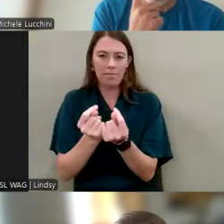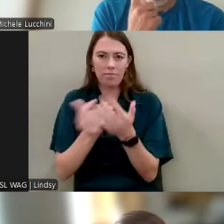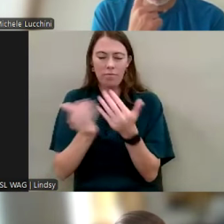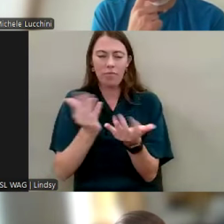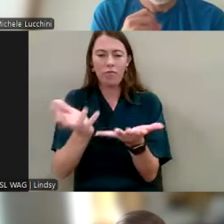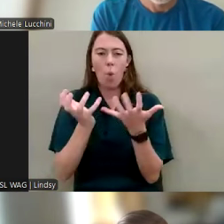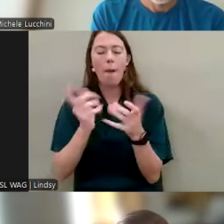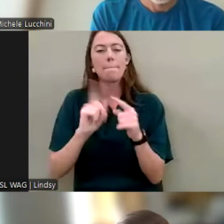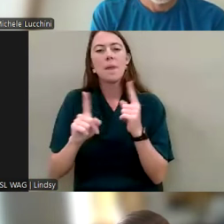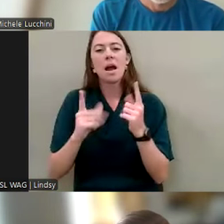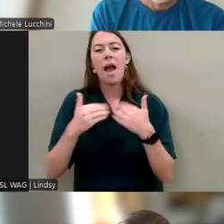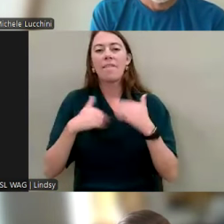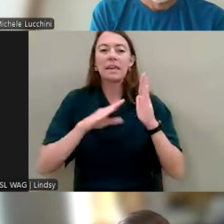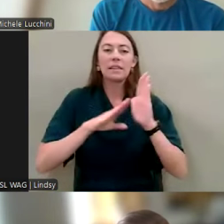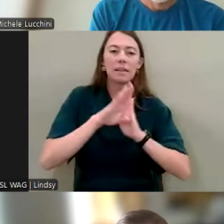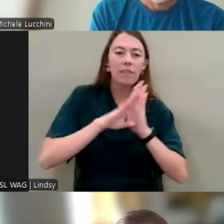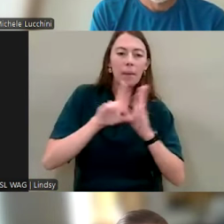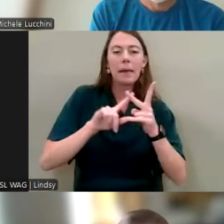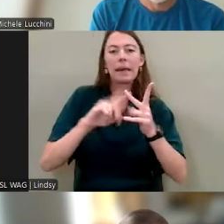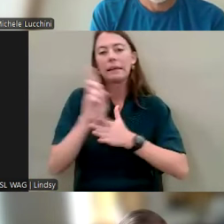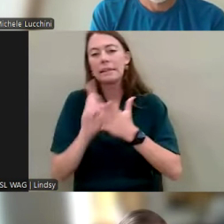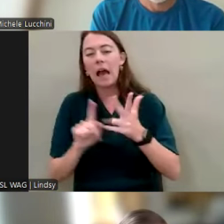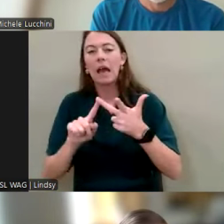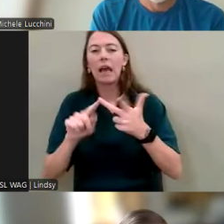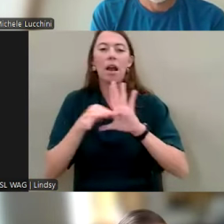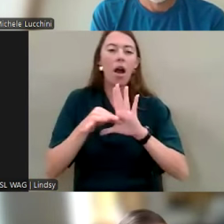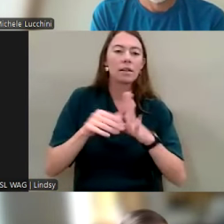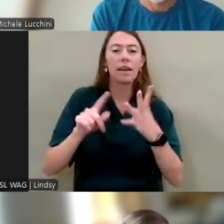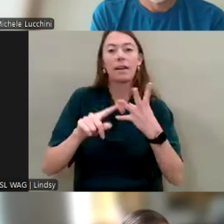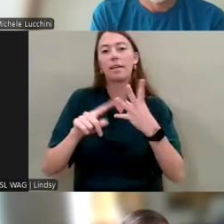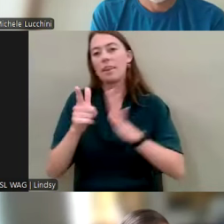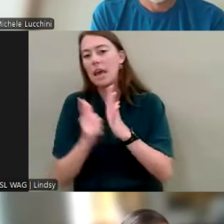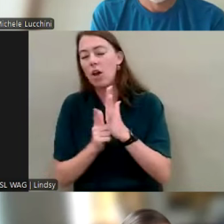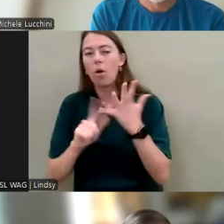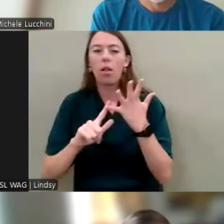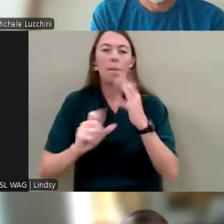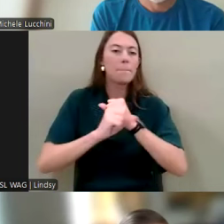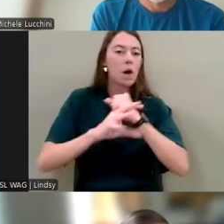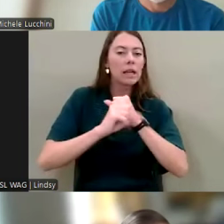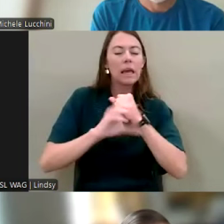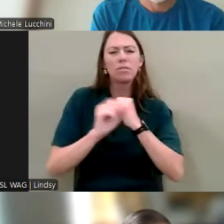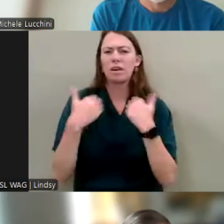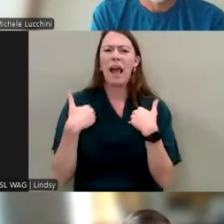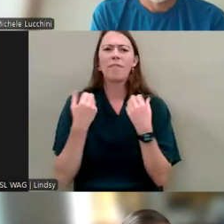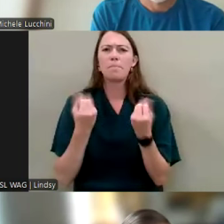development, content, legal, marketing, you can have all kinds of people in there to start to,